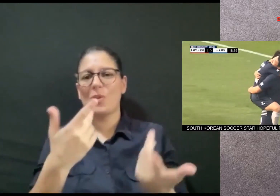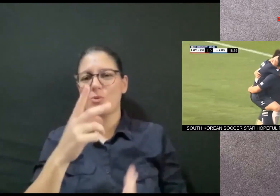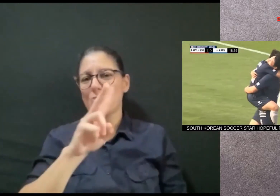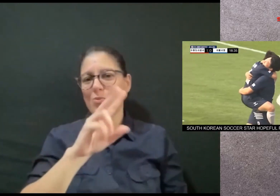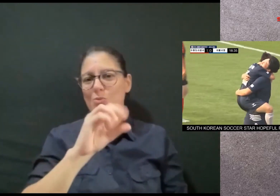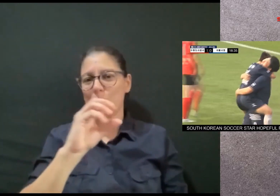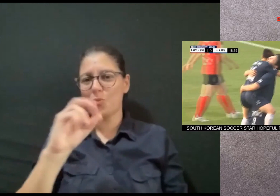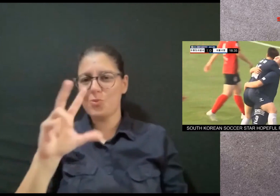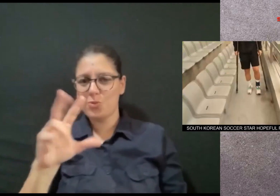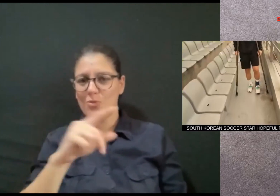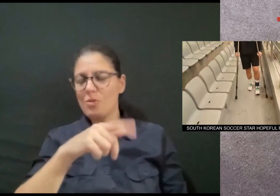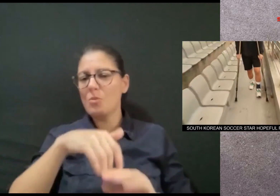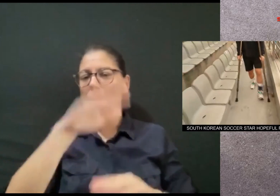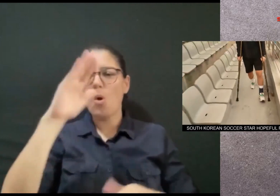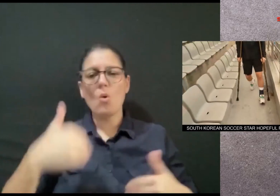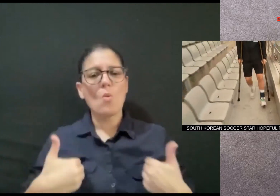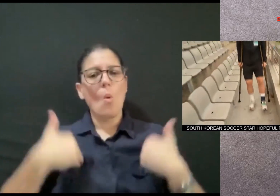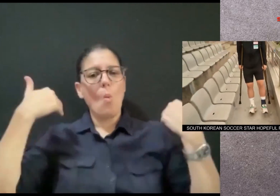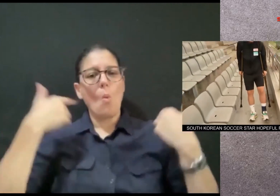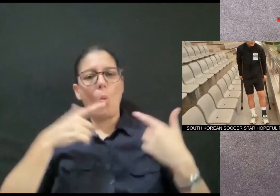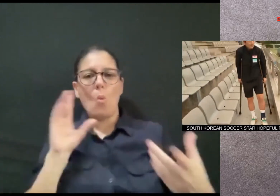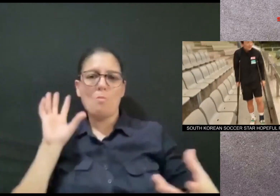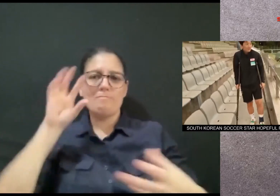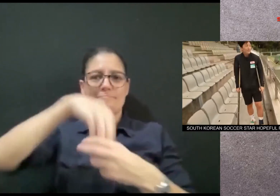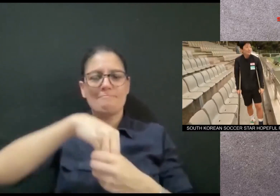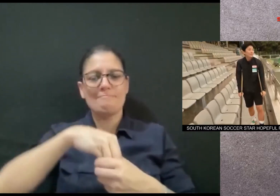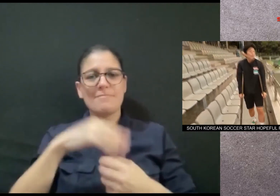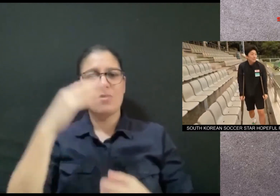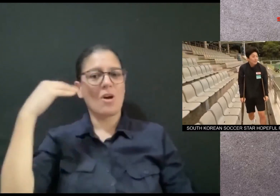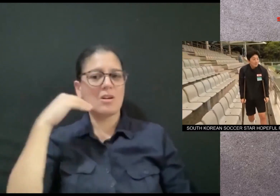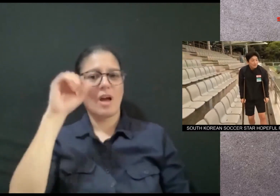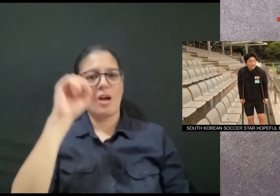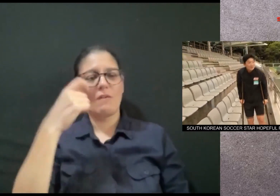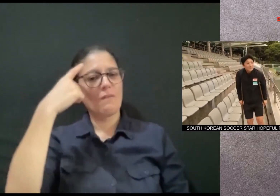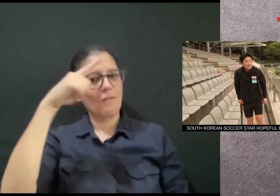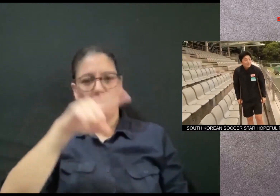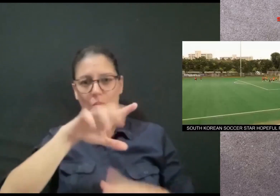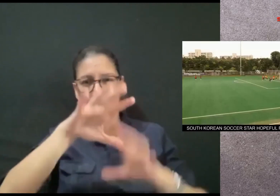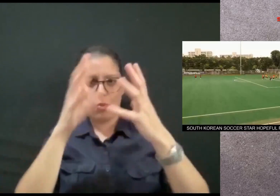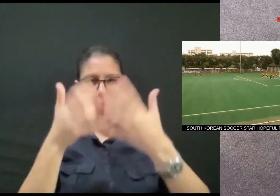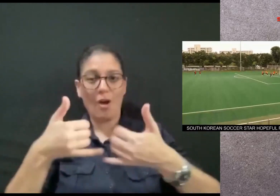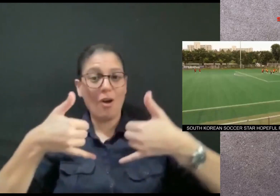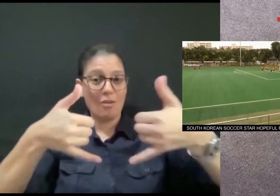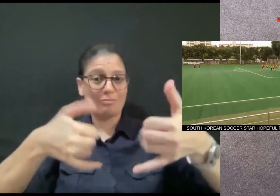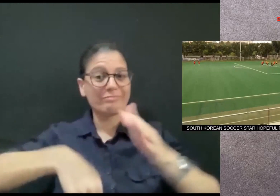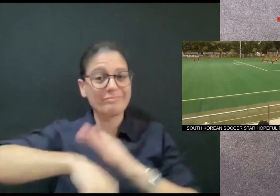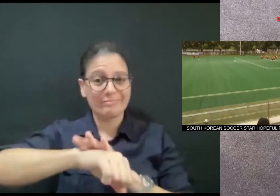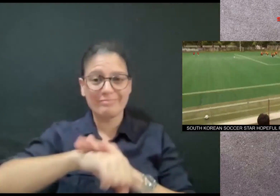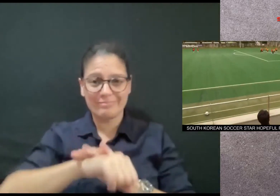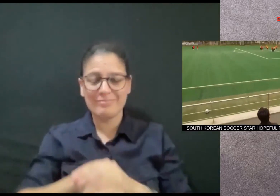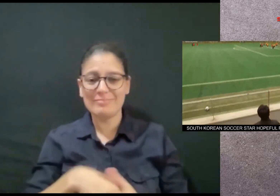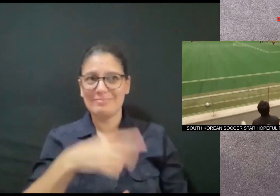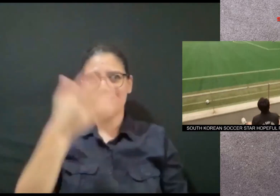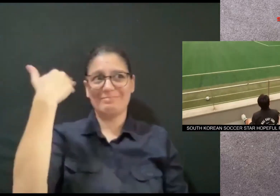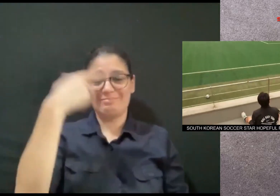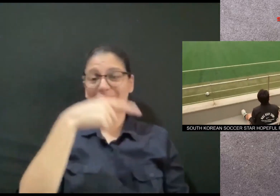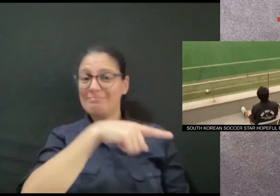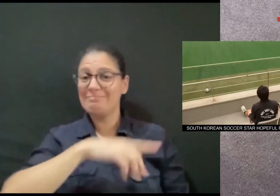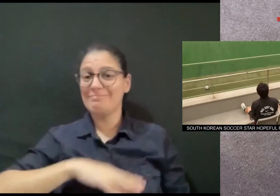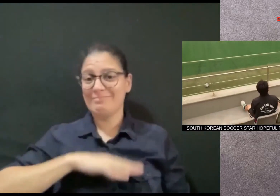2003 she was South Korea's youngest player to ever play in a World Cup she was just 17